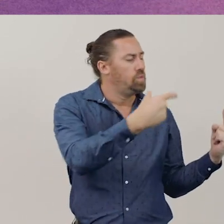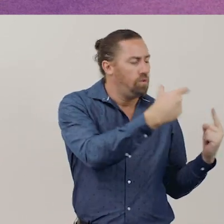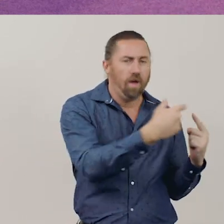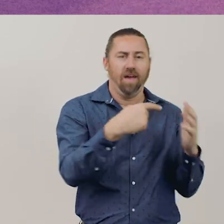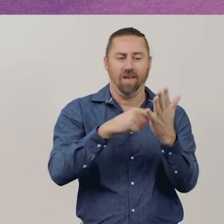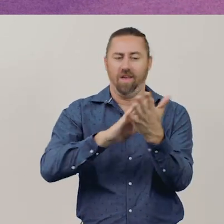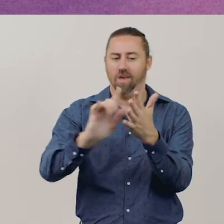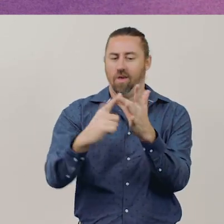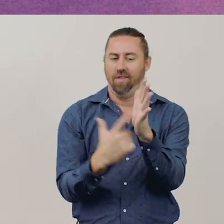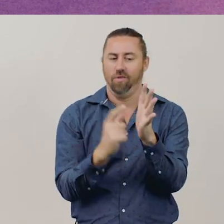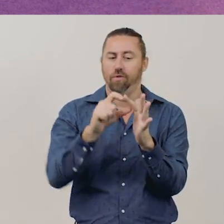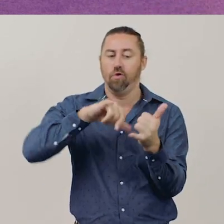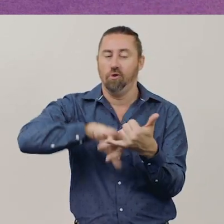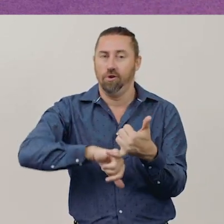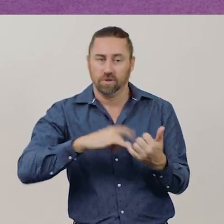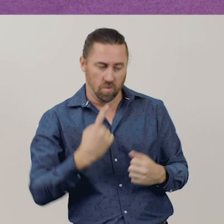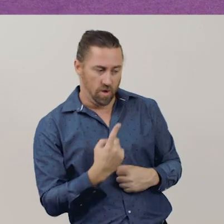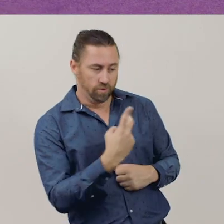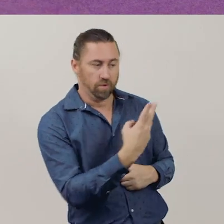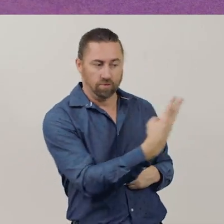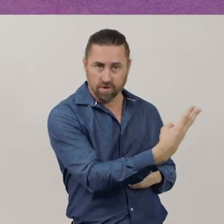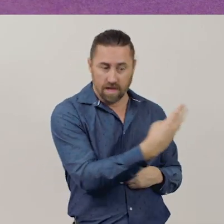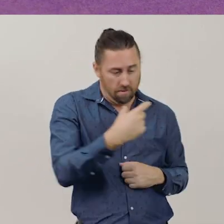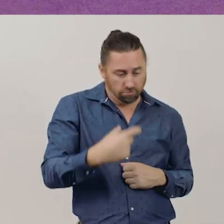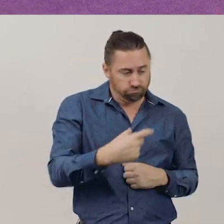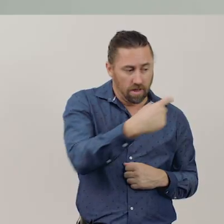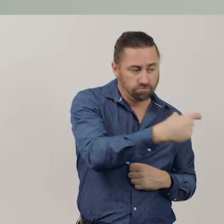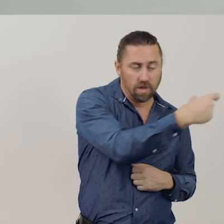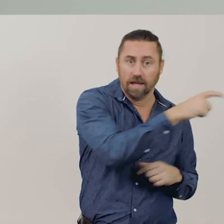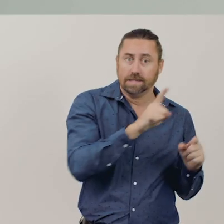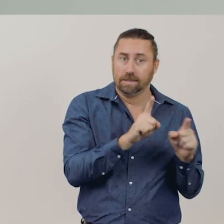Each third is the same size.